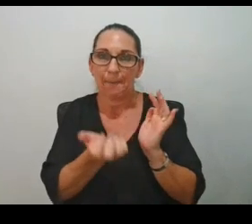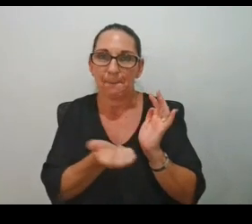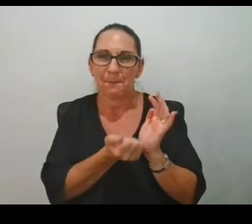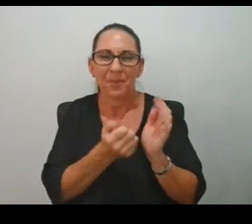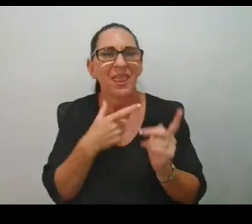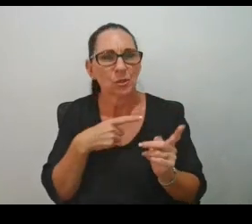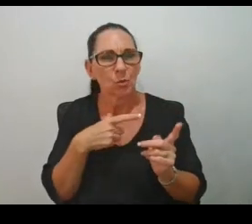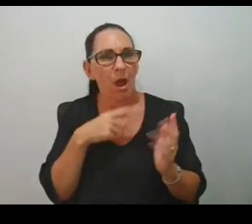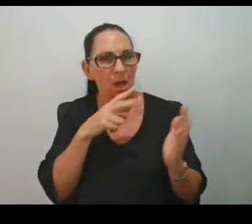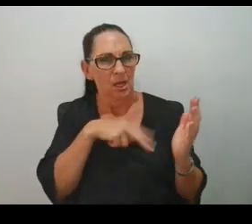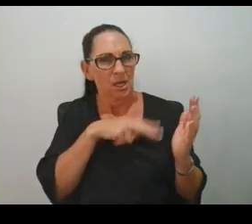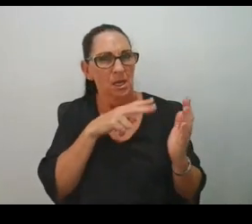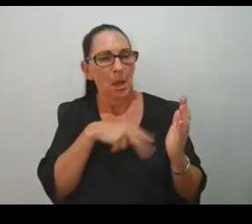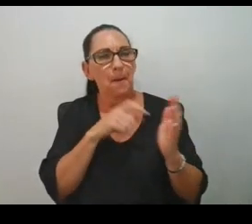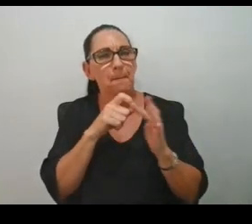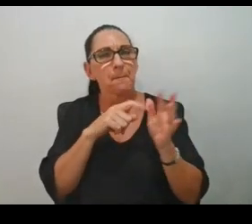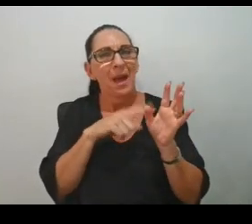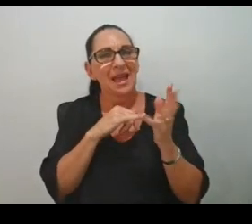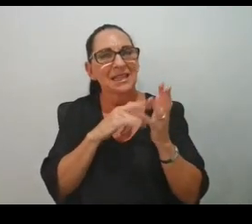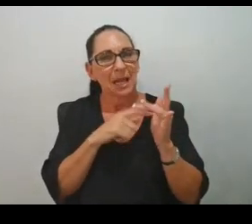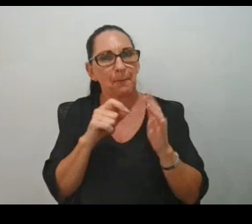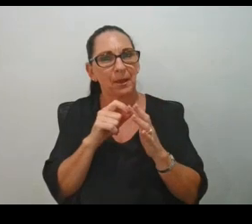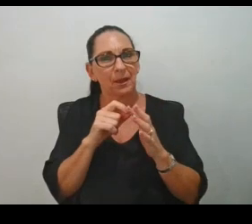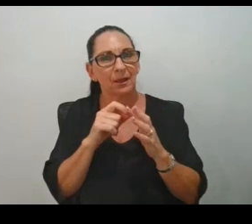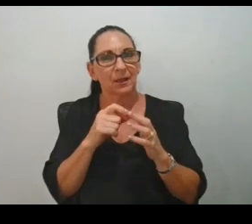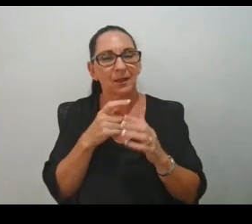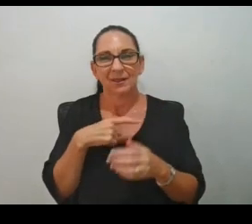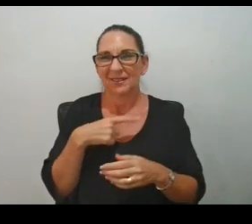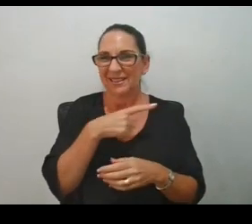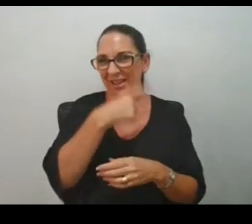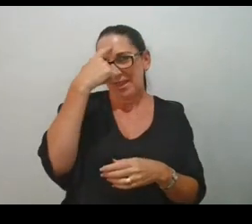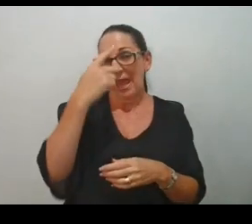because people normally look at their income is what they receive in their bank account um we do